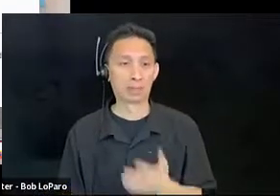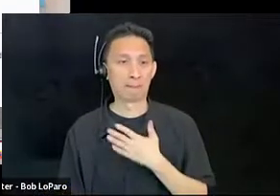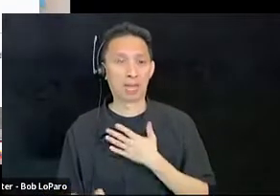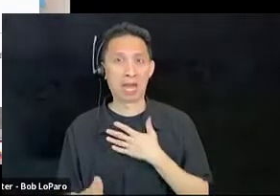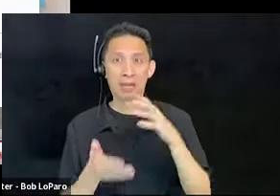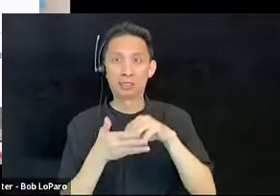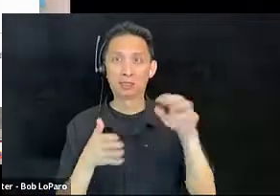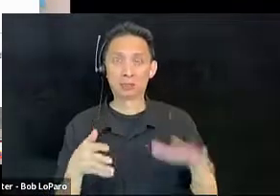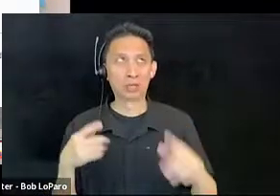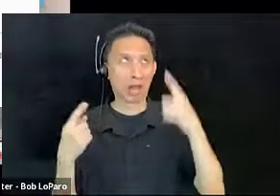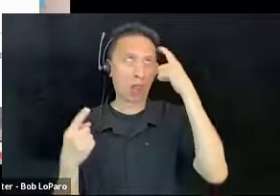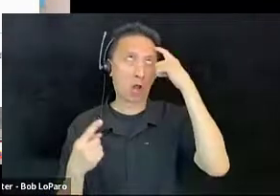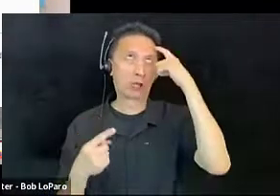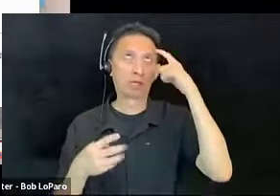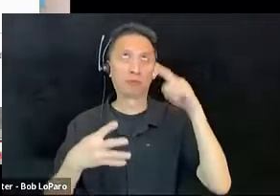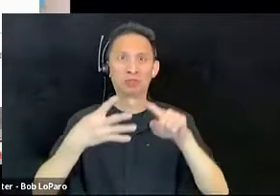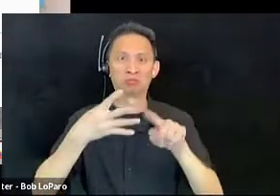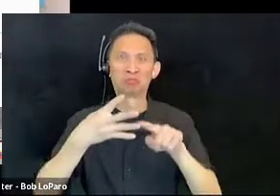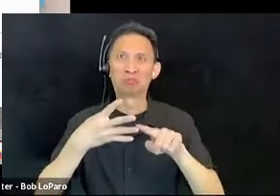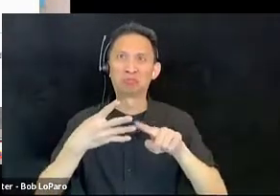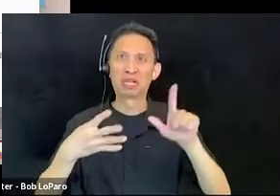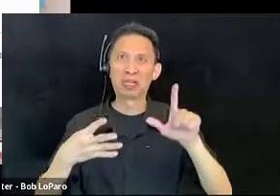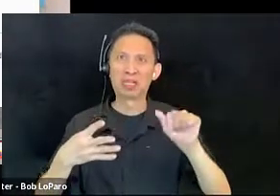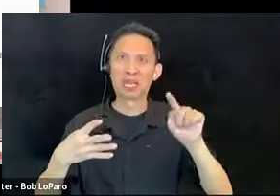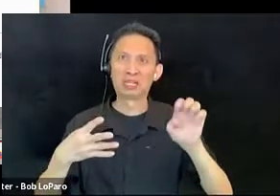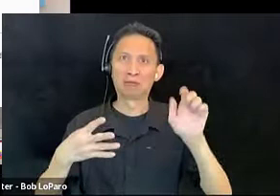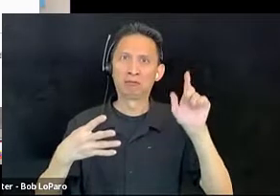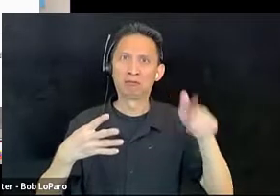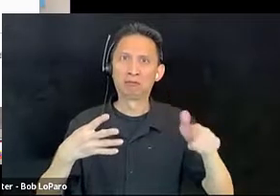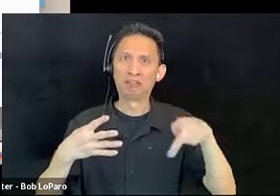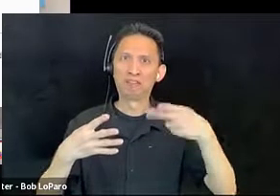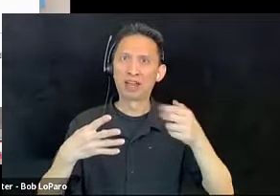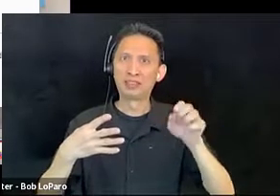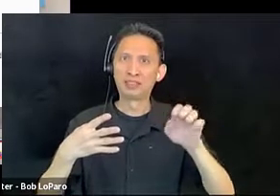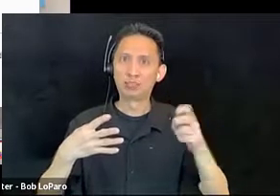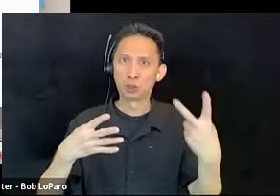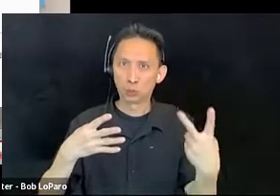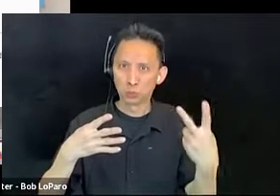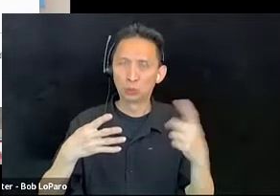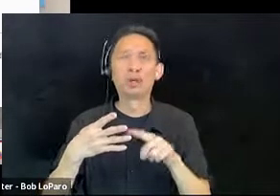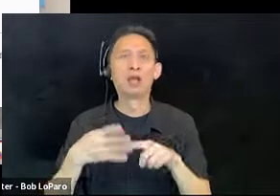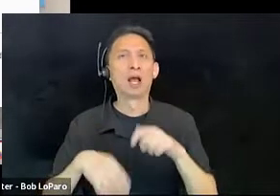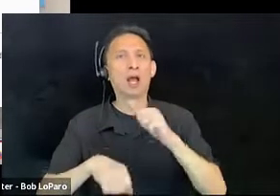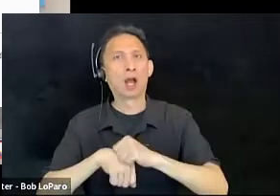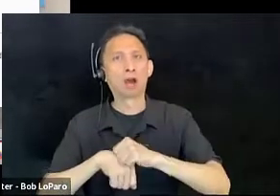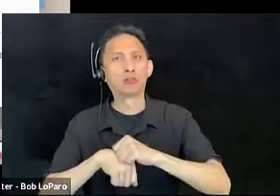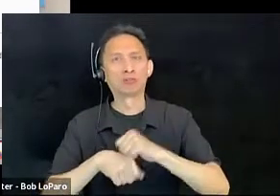and is a concrete symbolic communicator. So, I'm just gonna go down that list. And I'm gonna look at those considerations